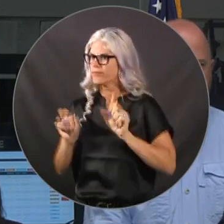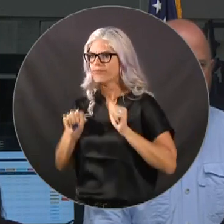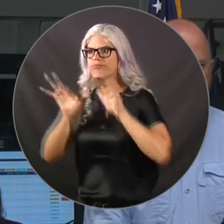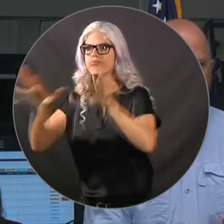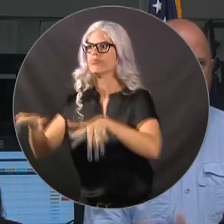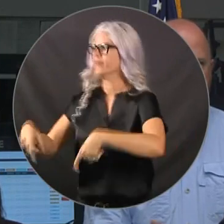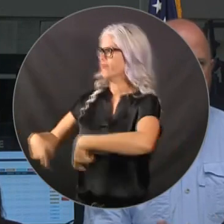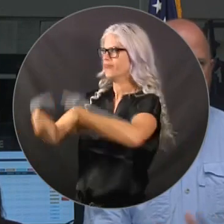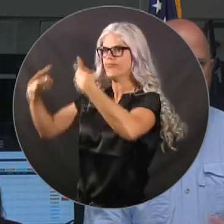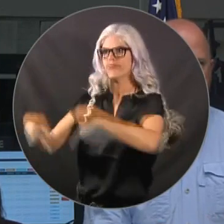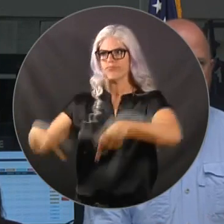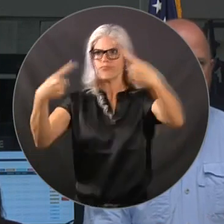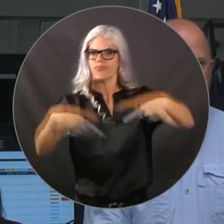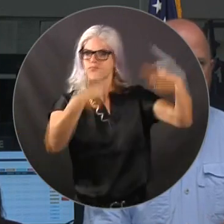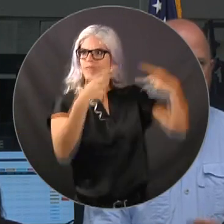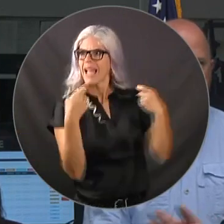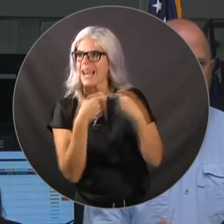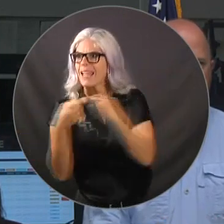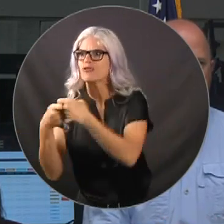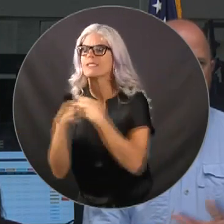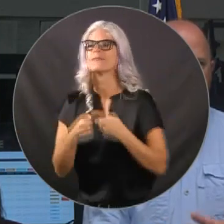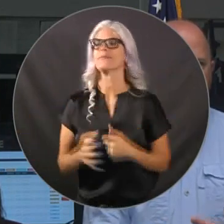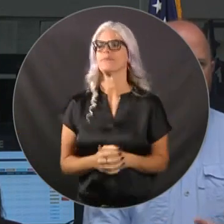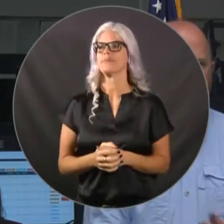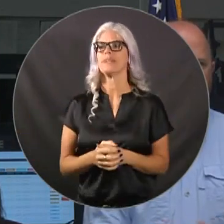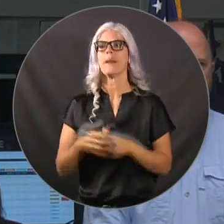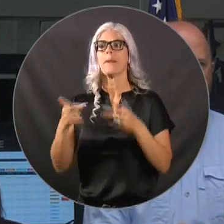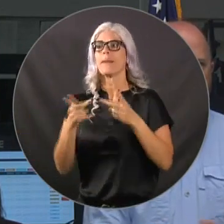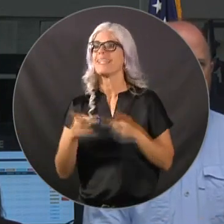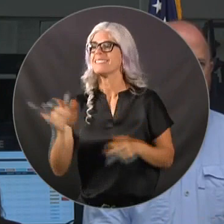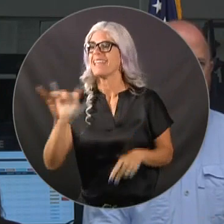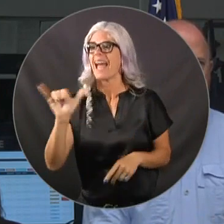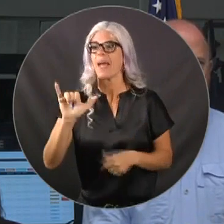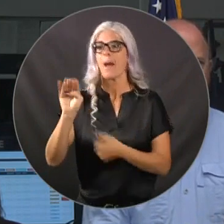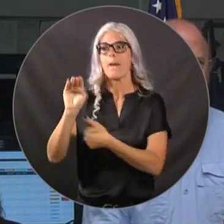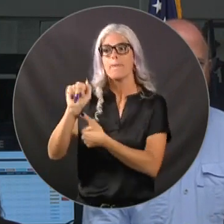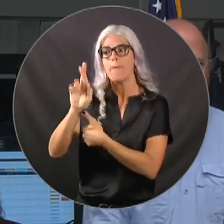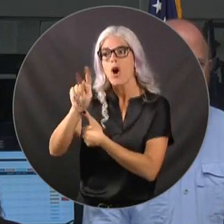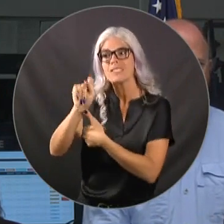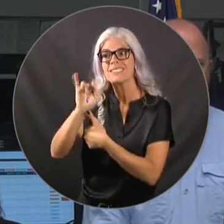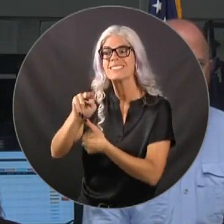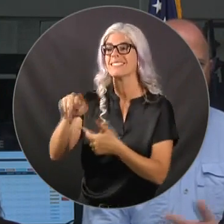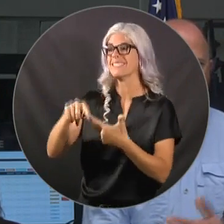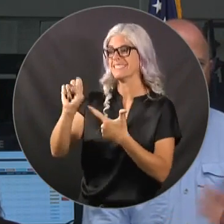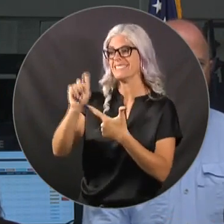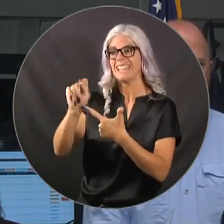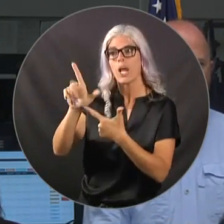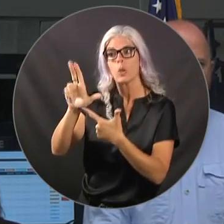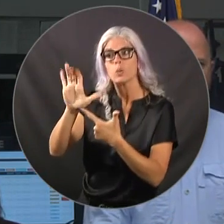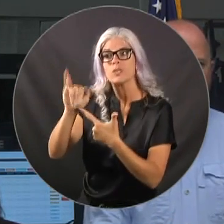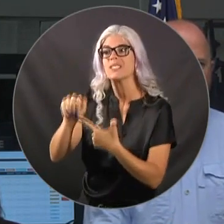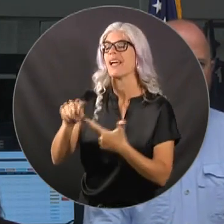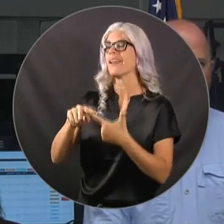like the martin ST lUCIE been working in those are